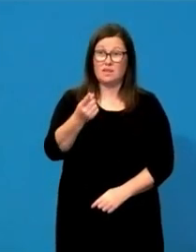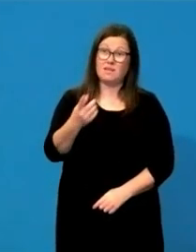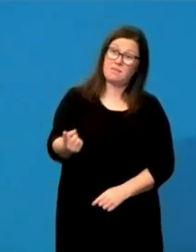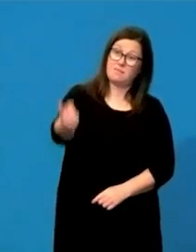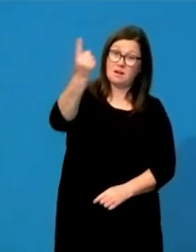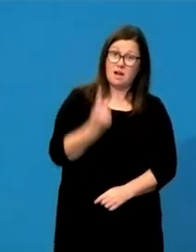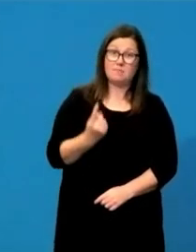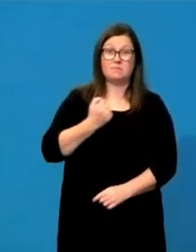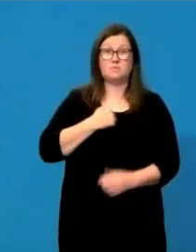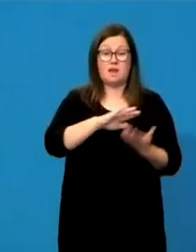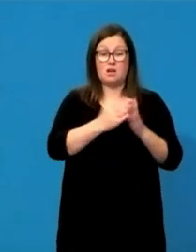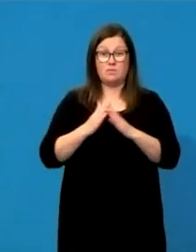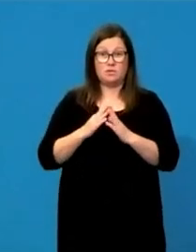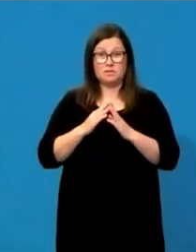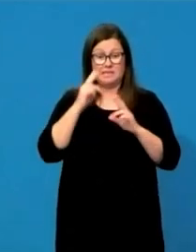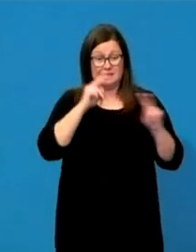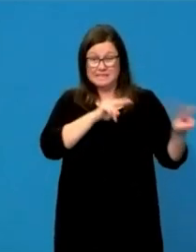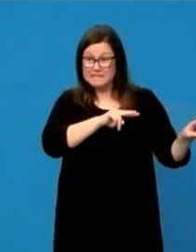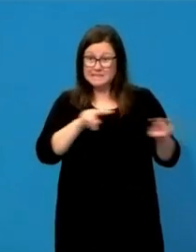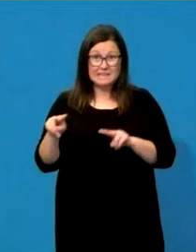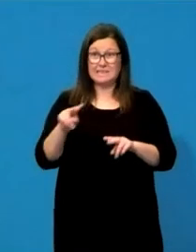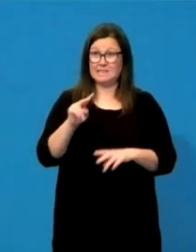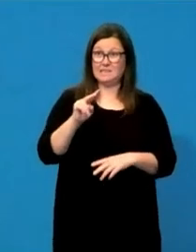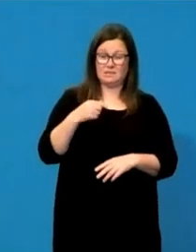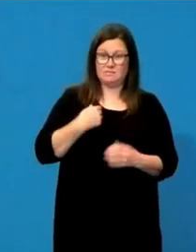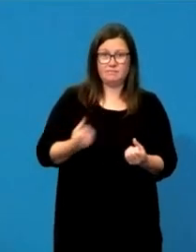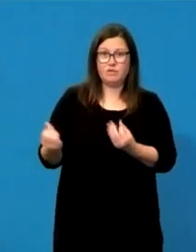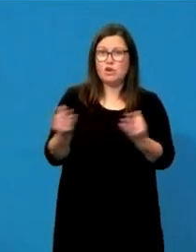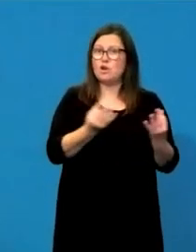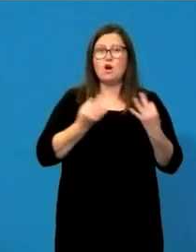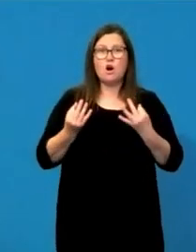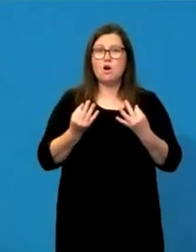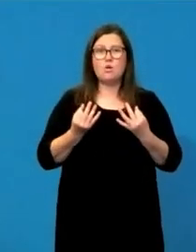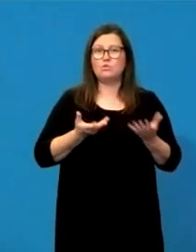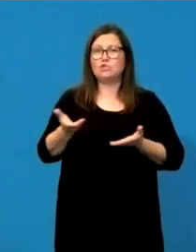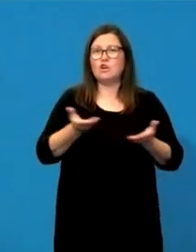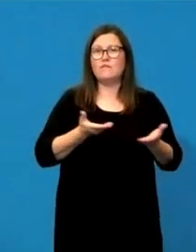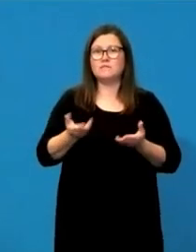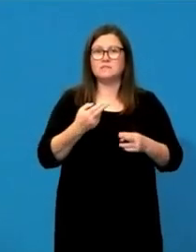have with having no services for children with my - that has disabilities like my kids.